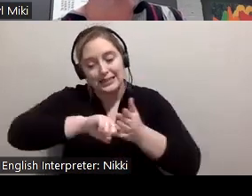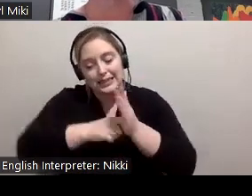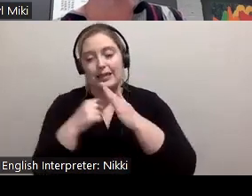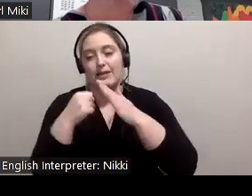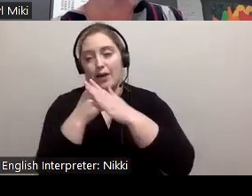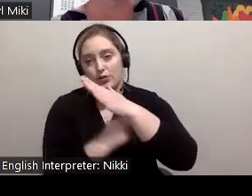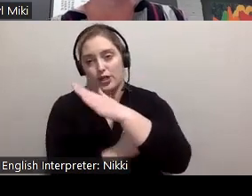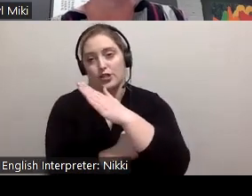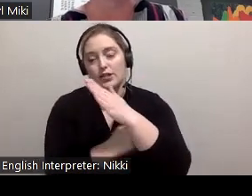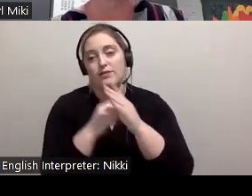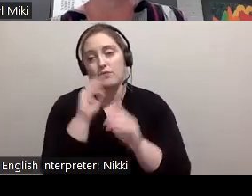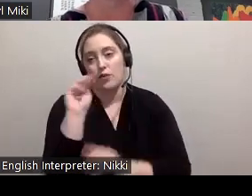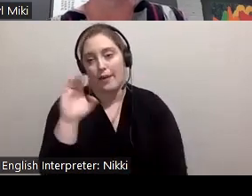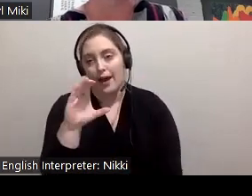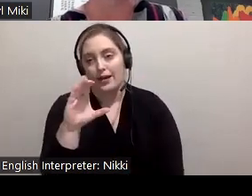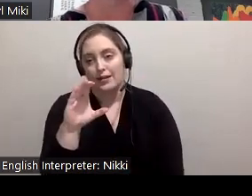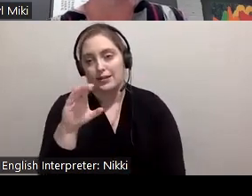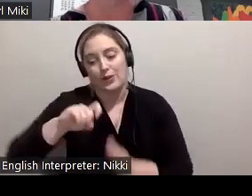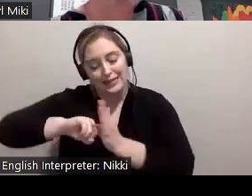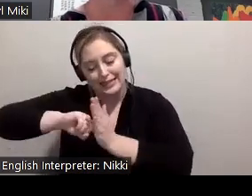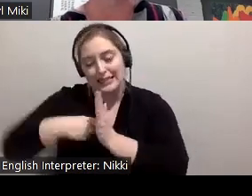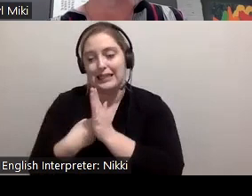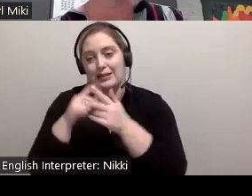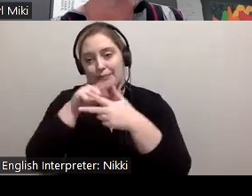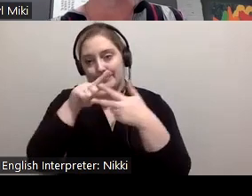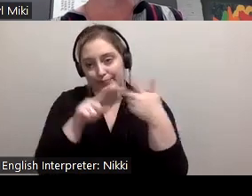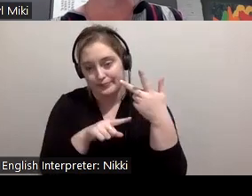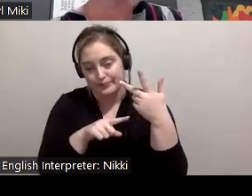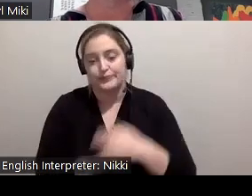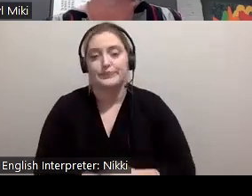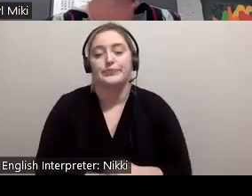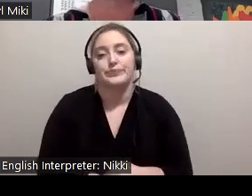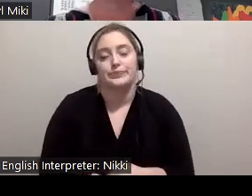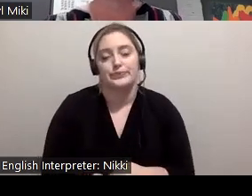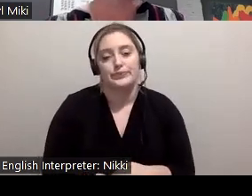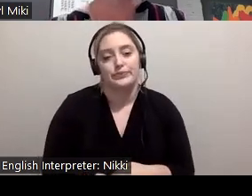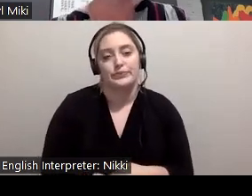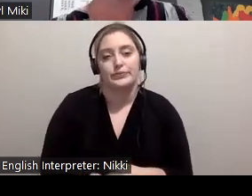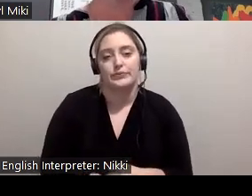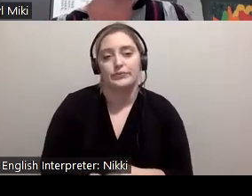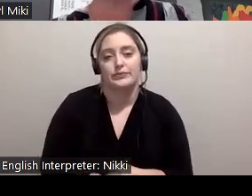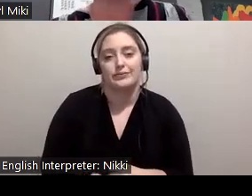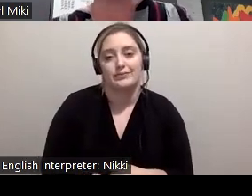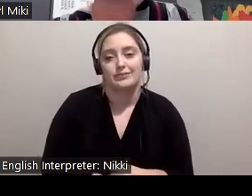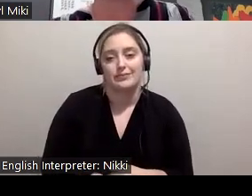organizations that we fund. You have a list of ineligible